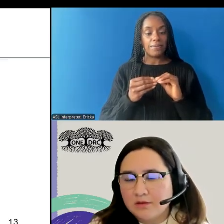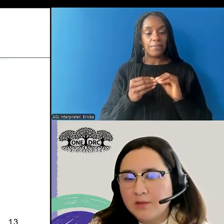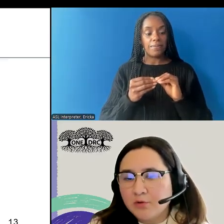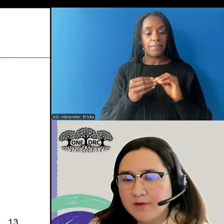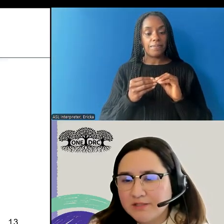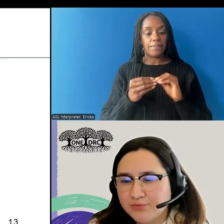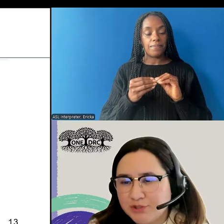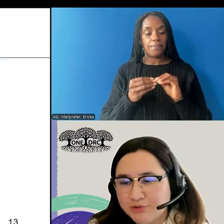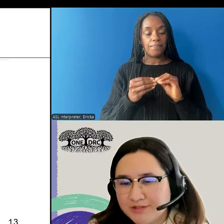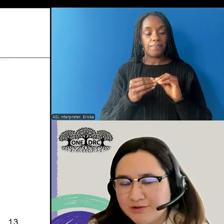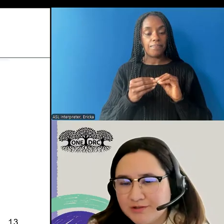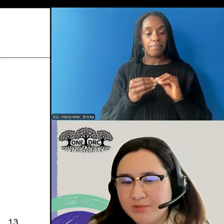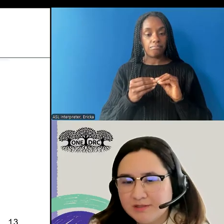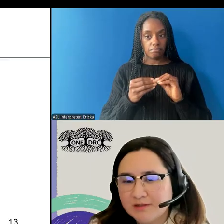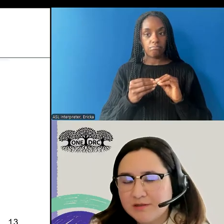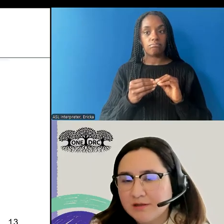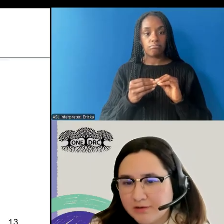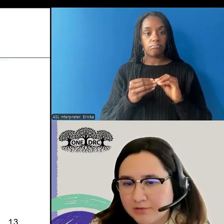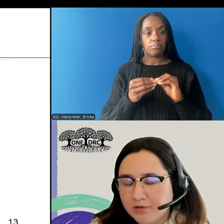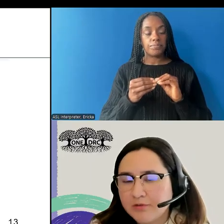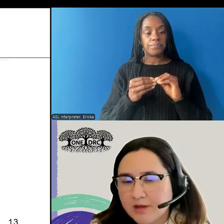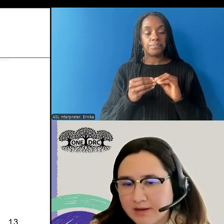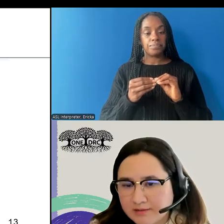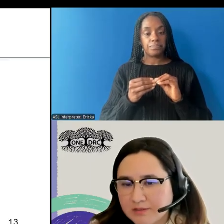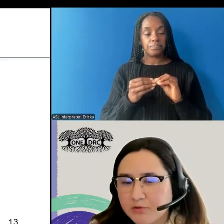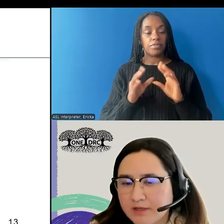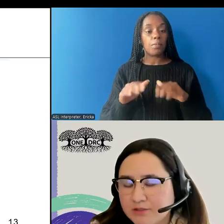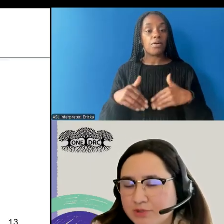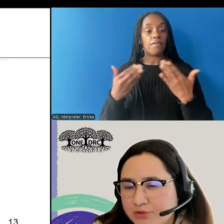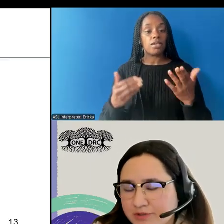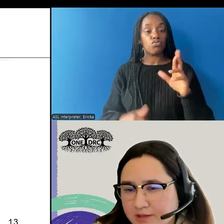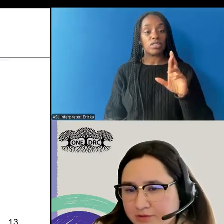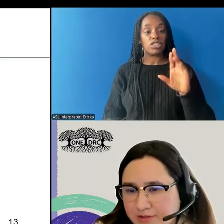It provides regional center is basically the letter or the guidance provides regional centers